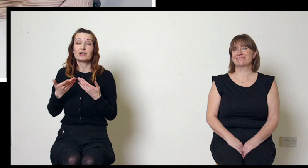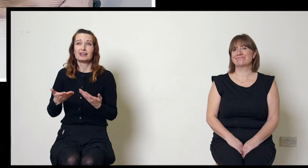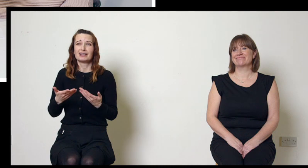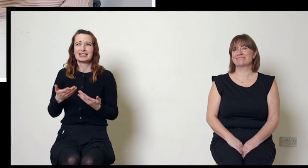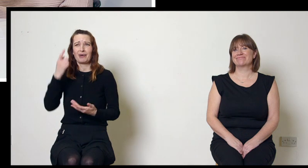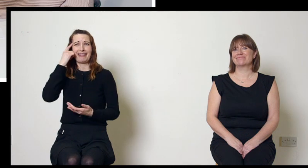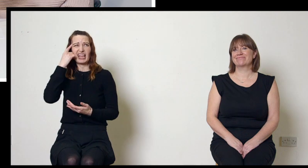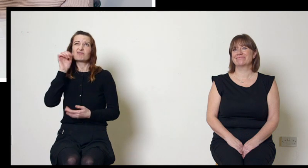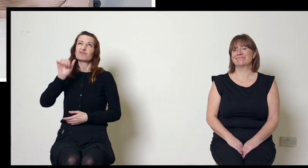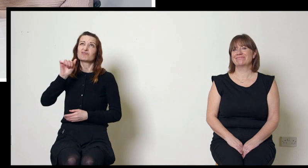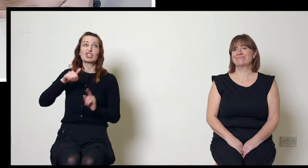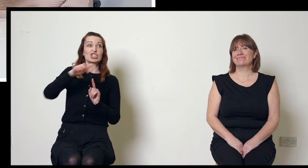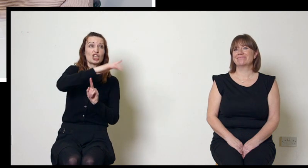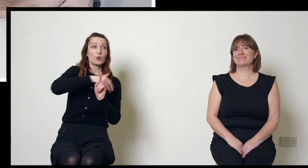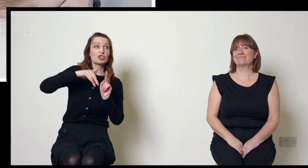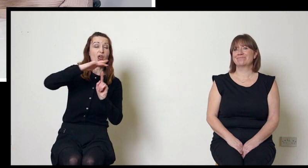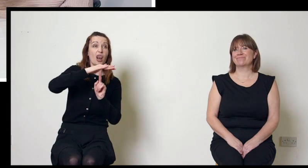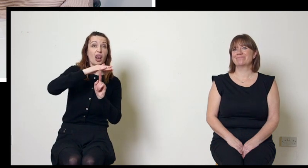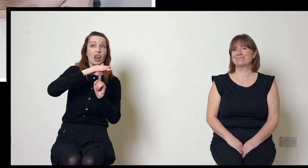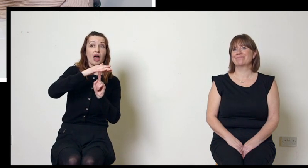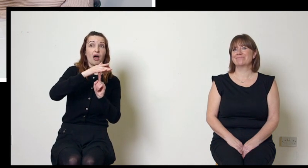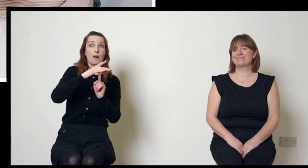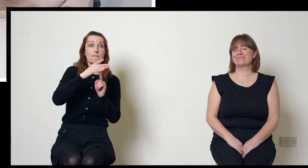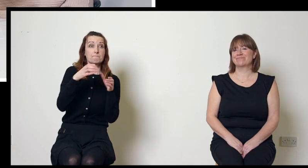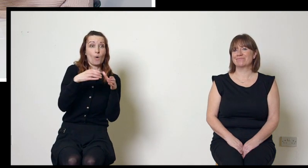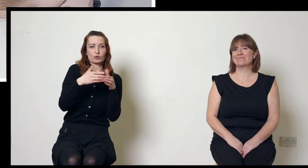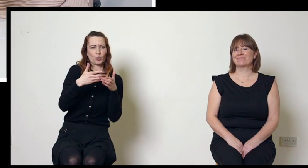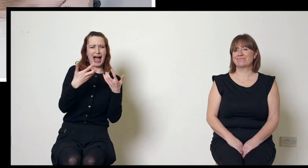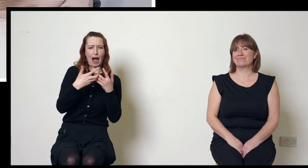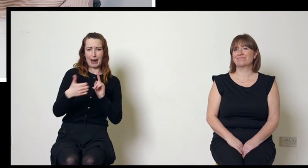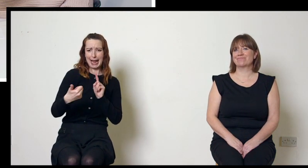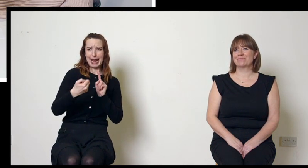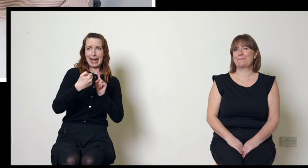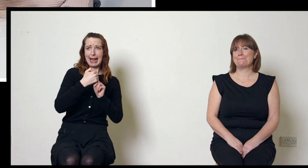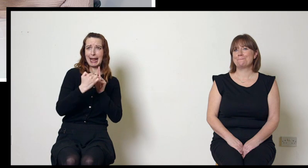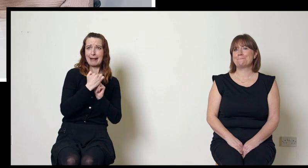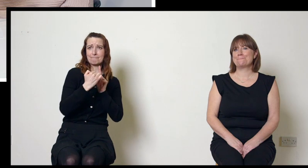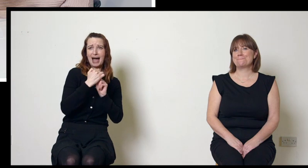yeah, the social model is much more about how does it how does it impact everyone and how does it make everybody's life better.